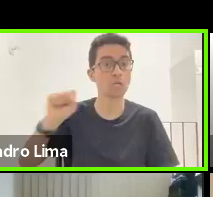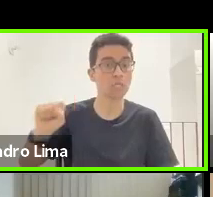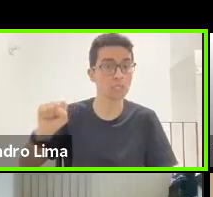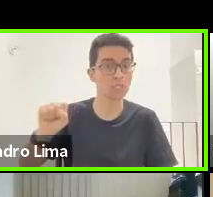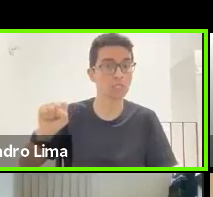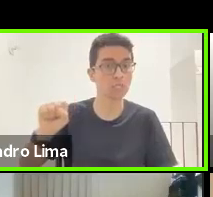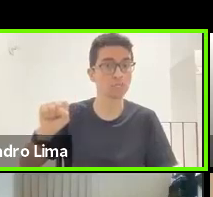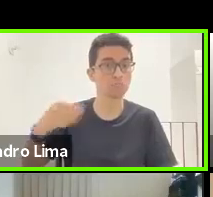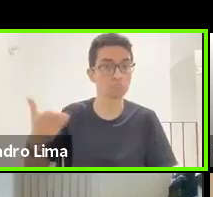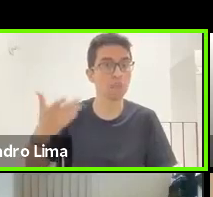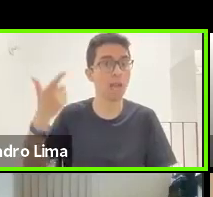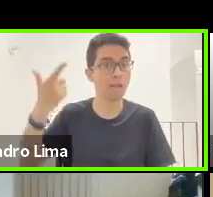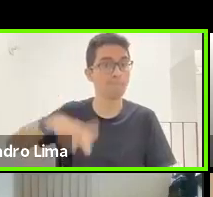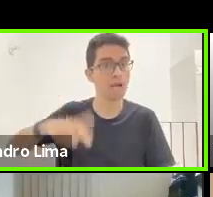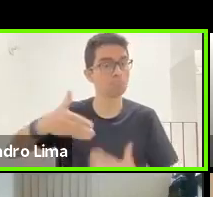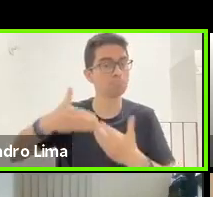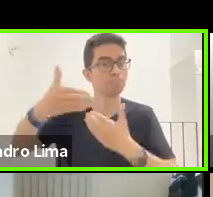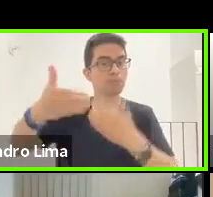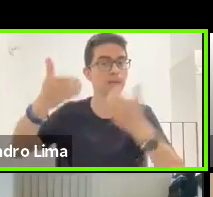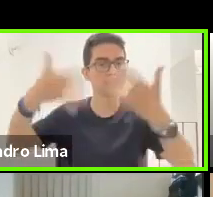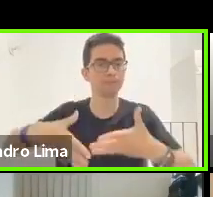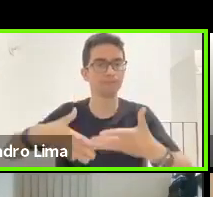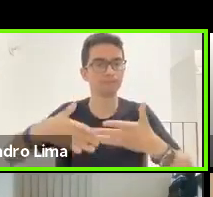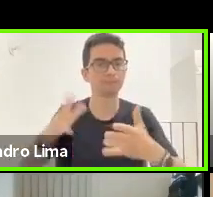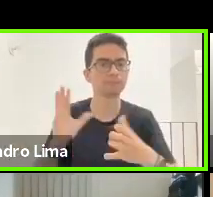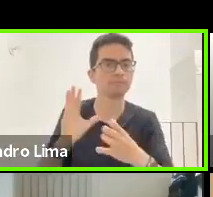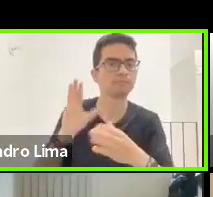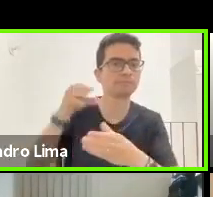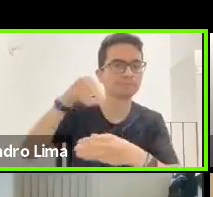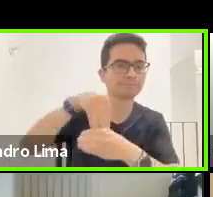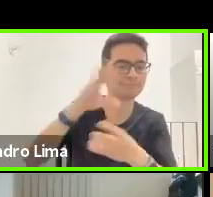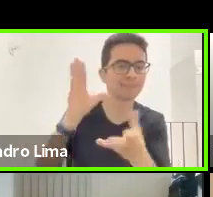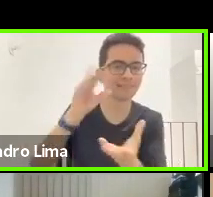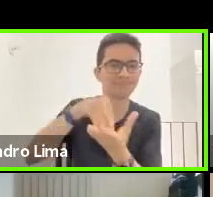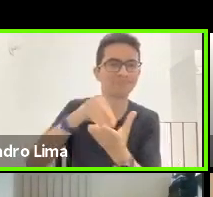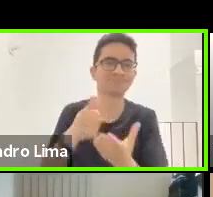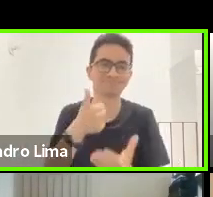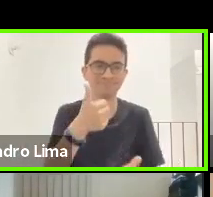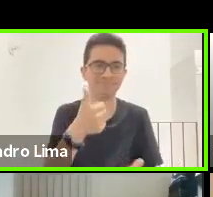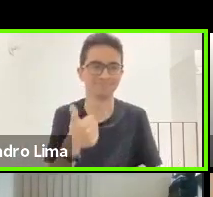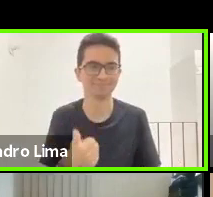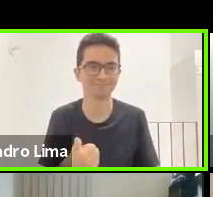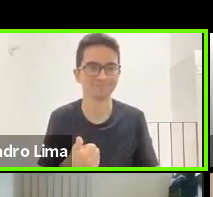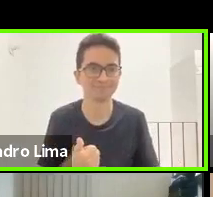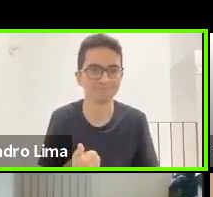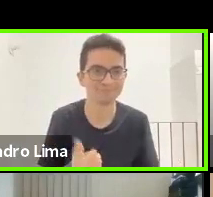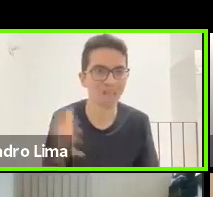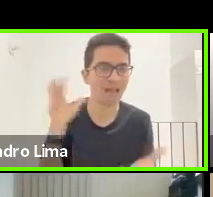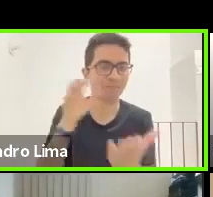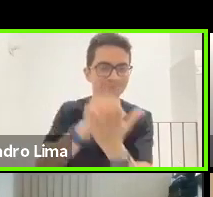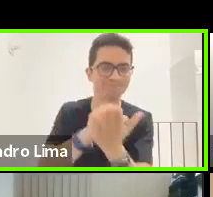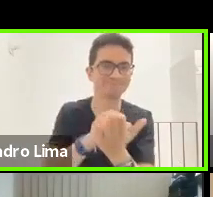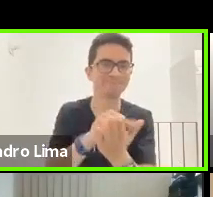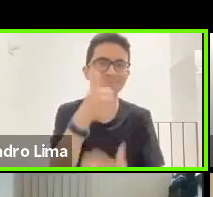Colonizing. This is the so you know you're taking us your, your for. forcing forcing us to give up who we forcing us to give up who we are